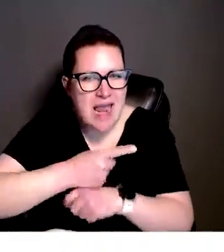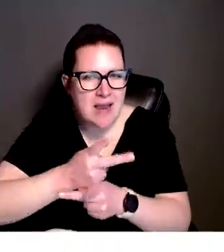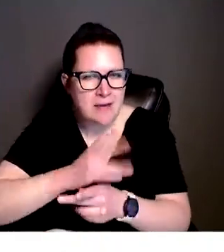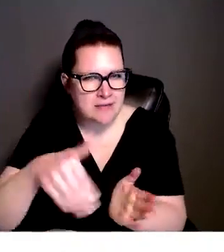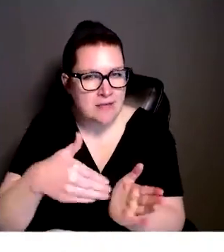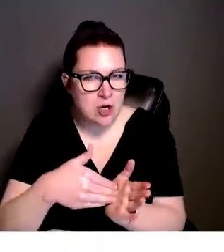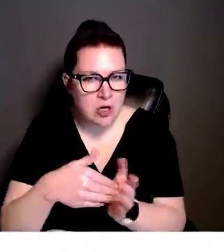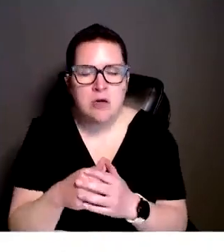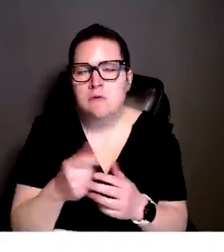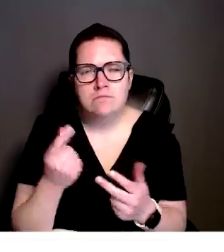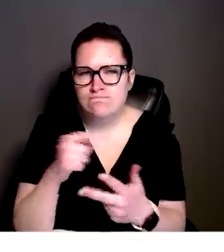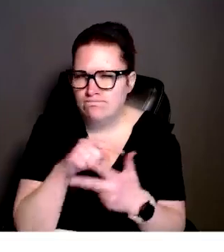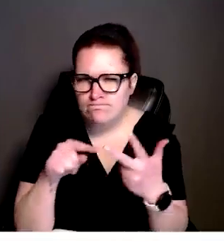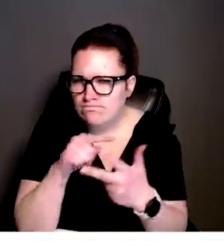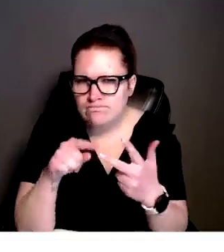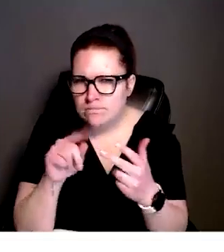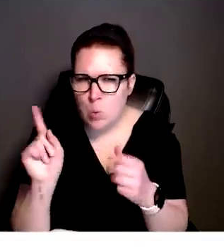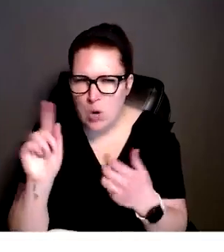where do they fall within these types?